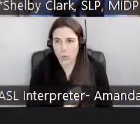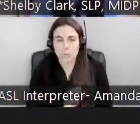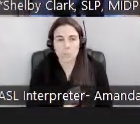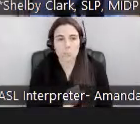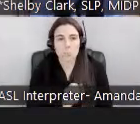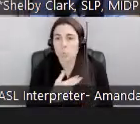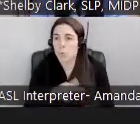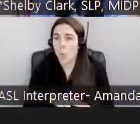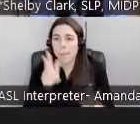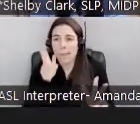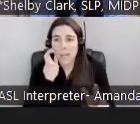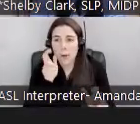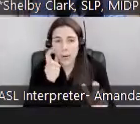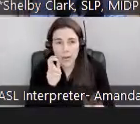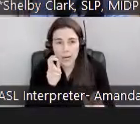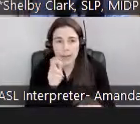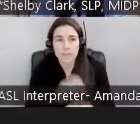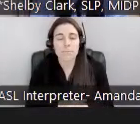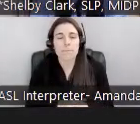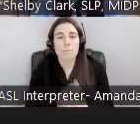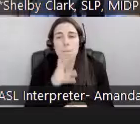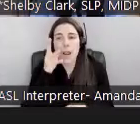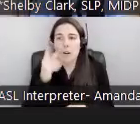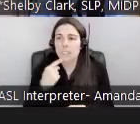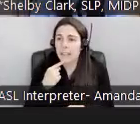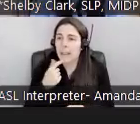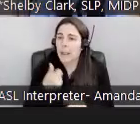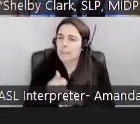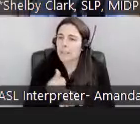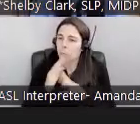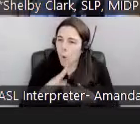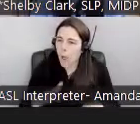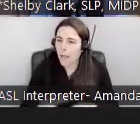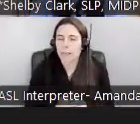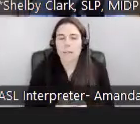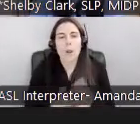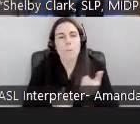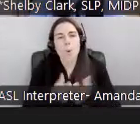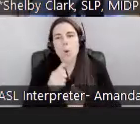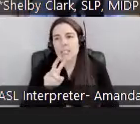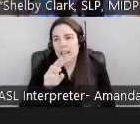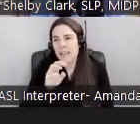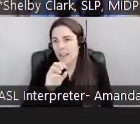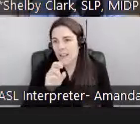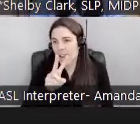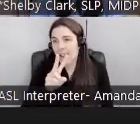Parents report that he's quiet, mostly produces vowel sounds, but no constant vowel combinations.